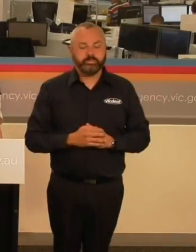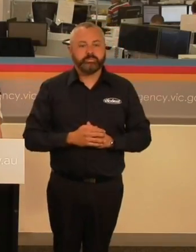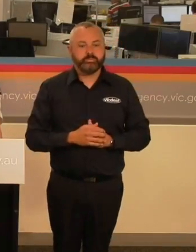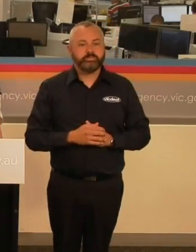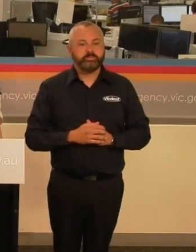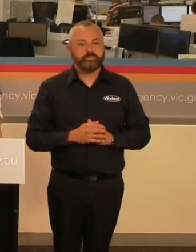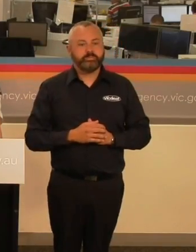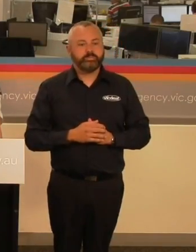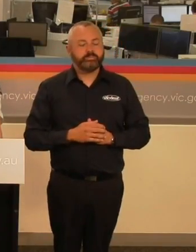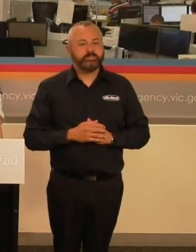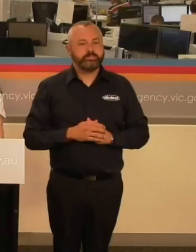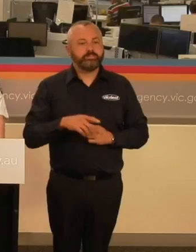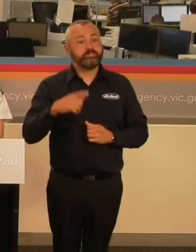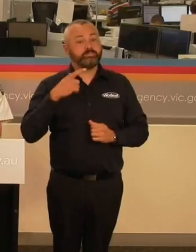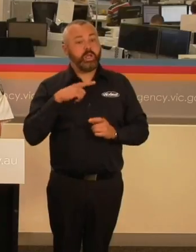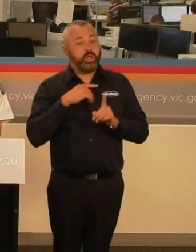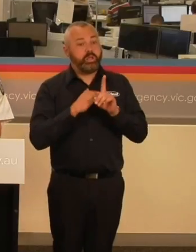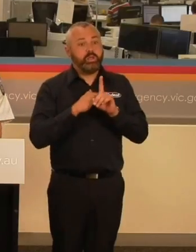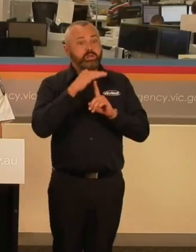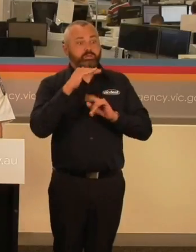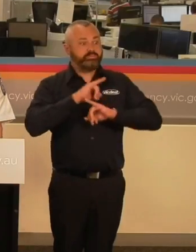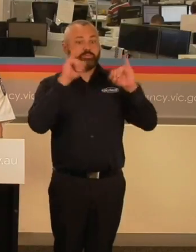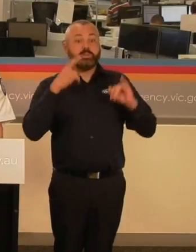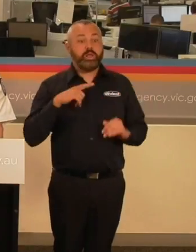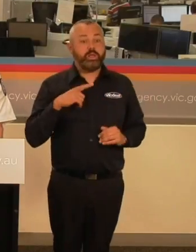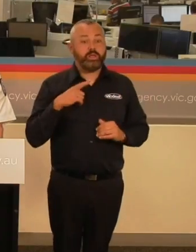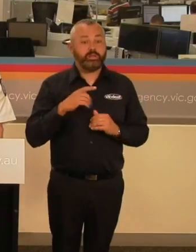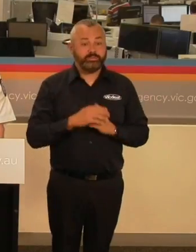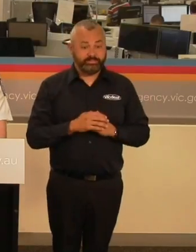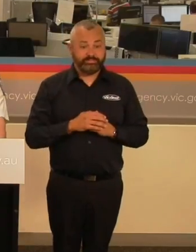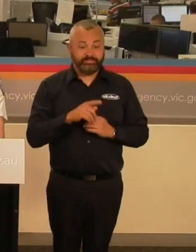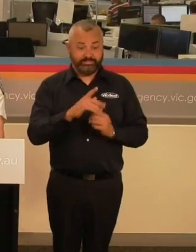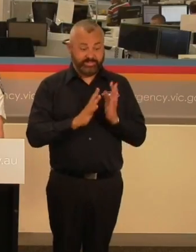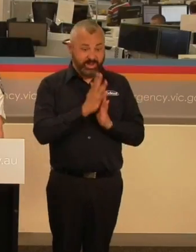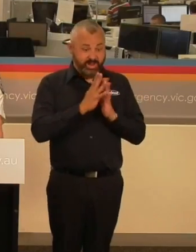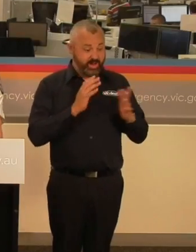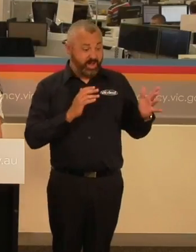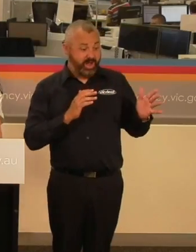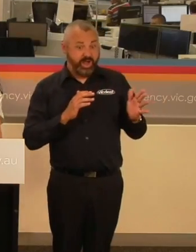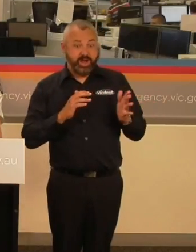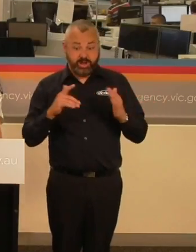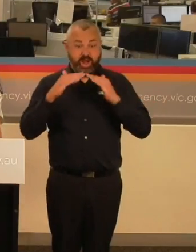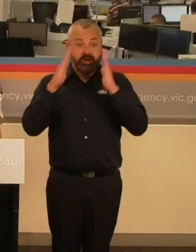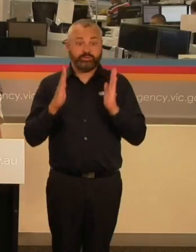level was it had houses in its direct path within minutes of its starting so